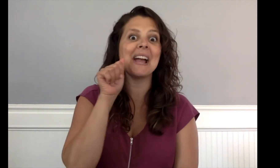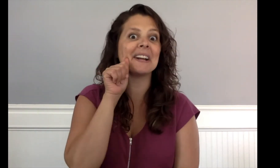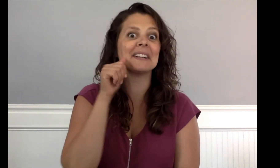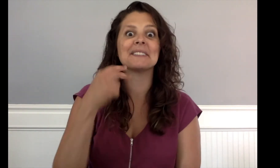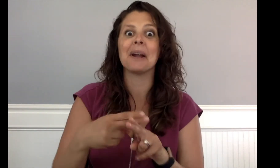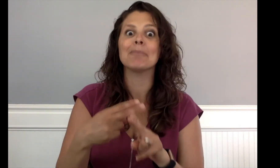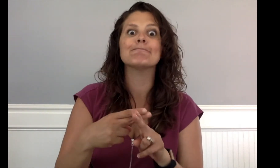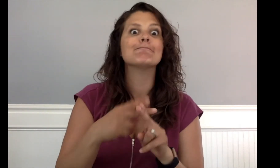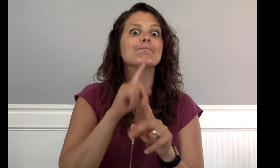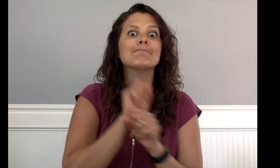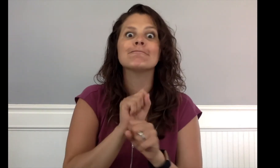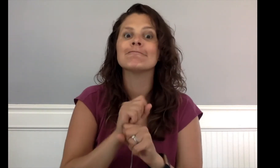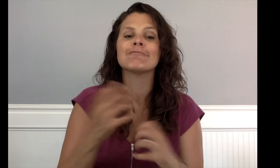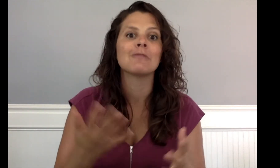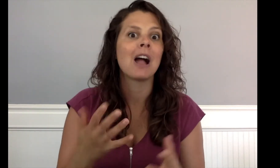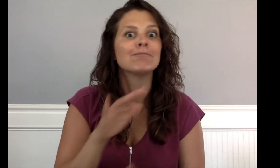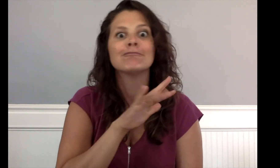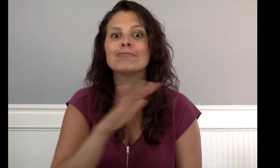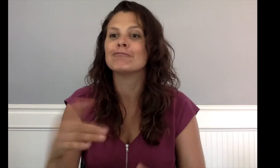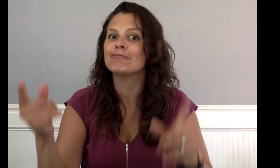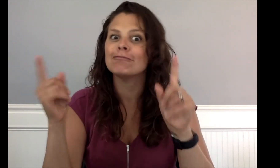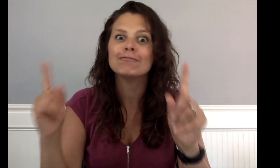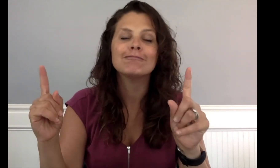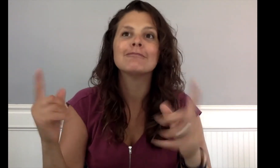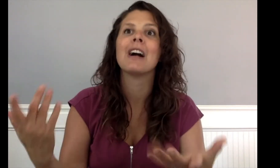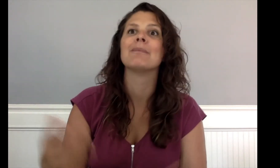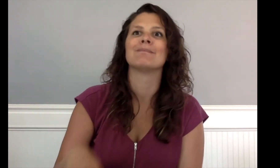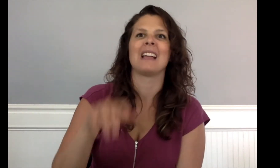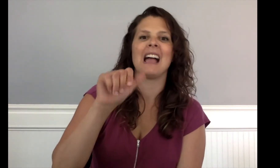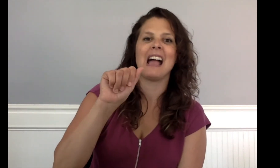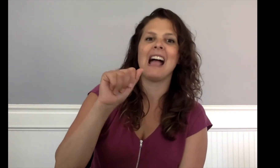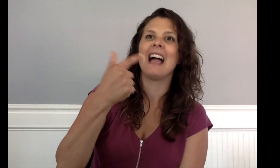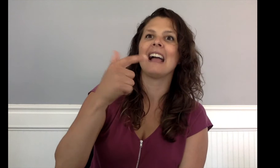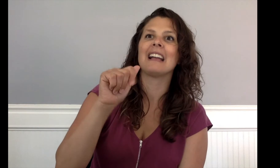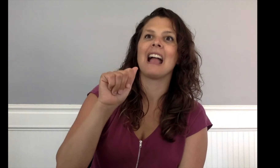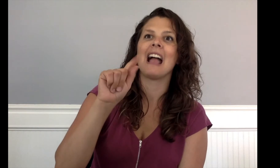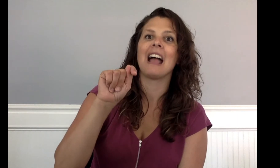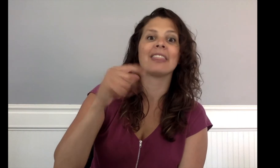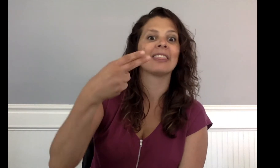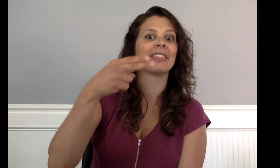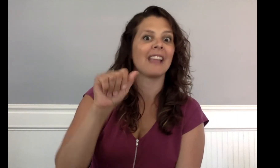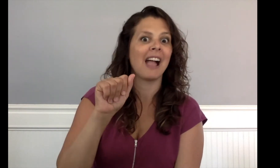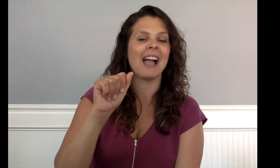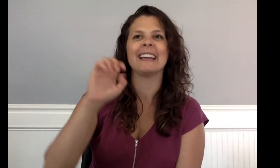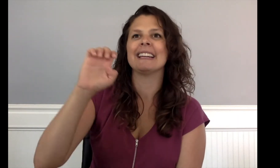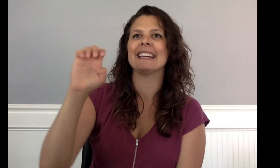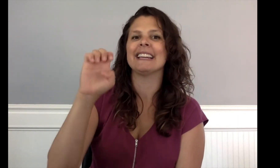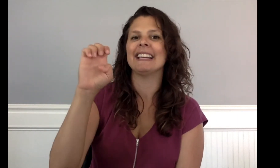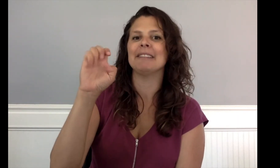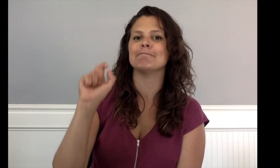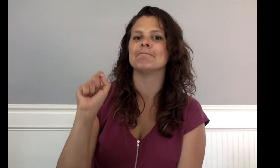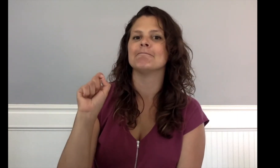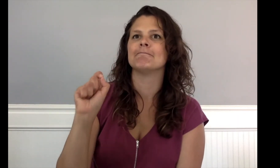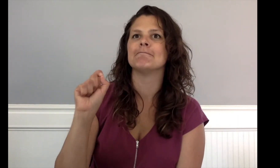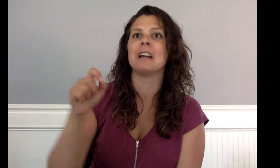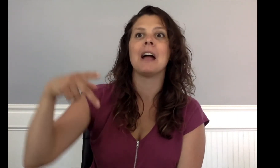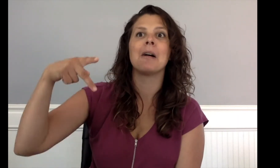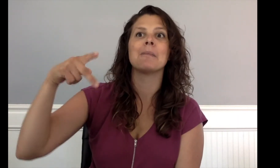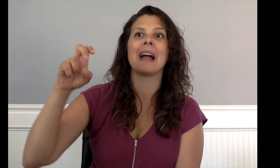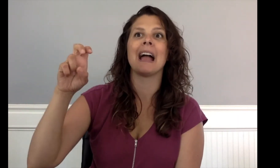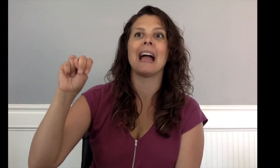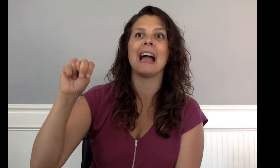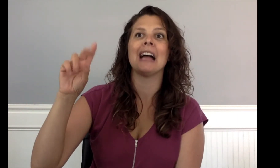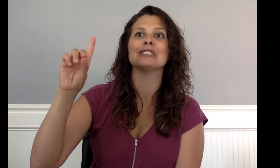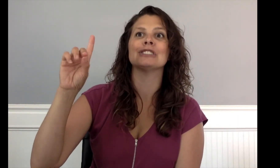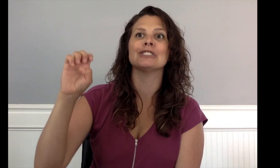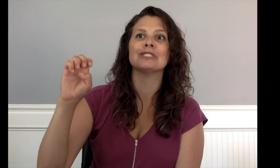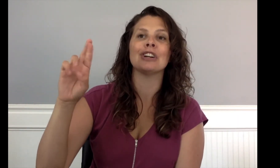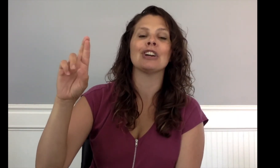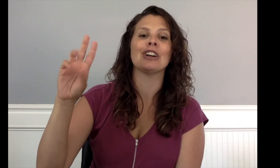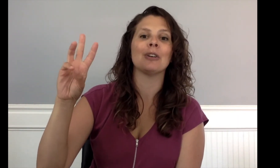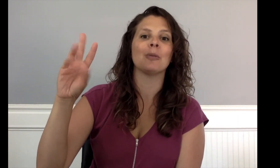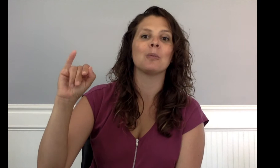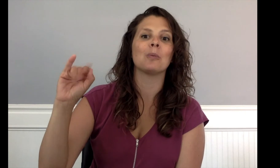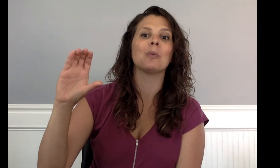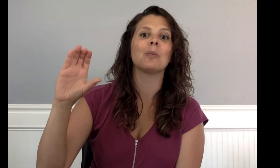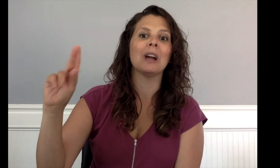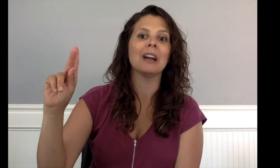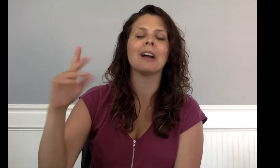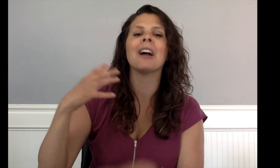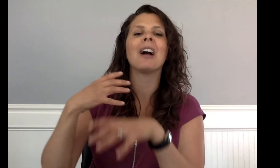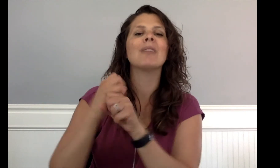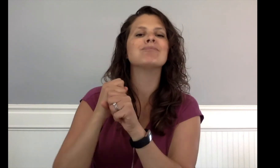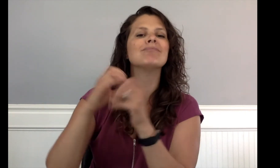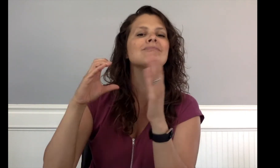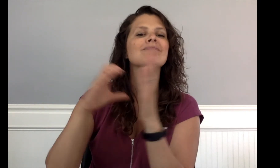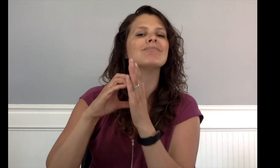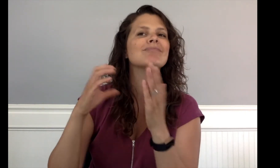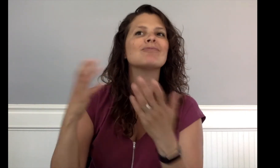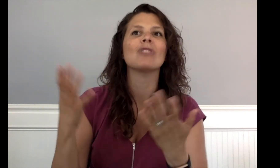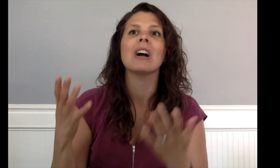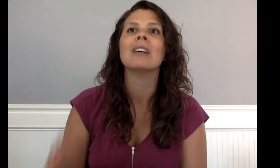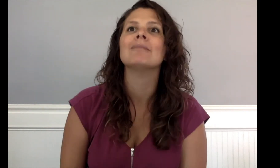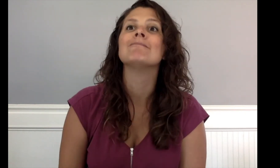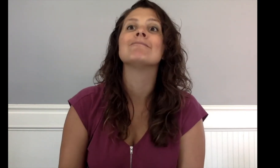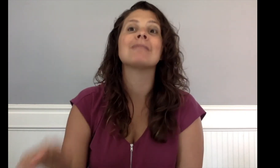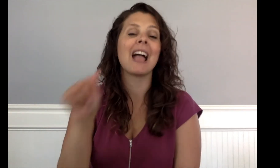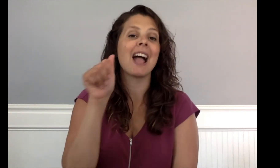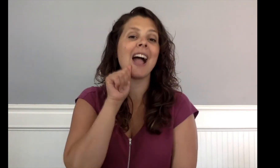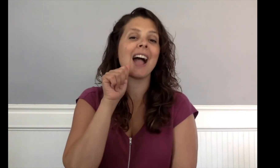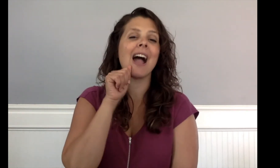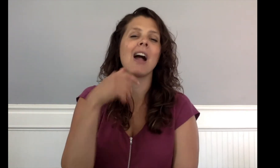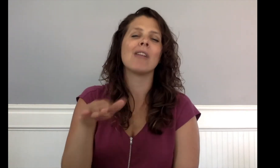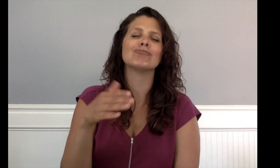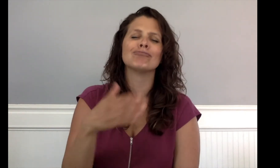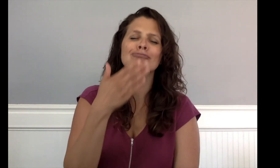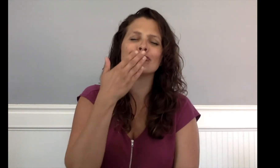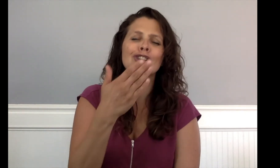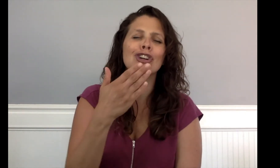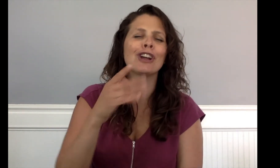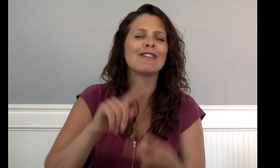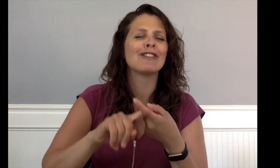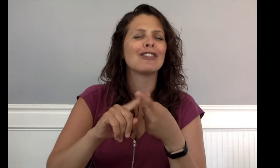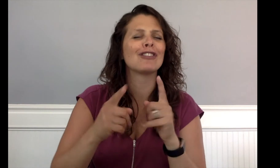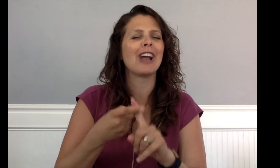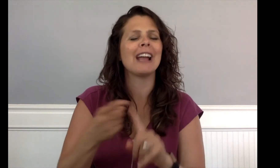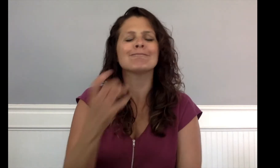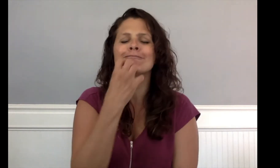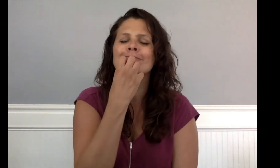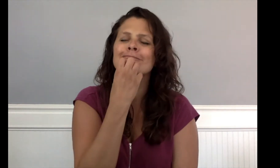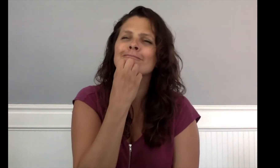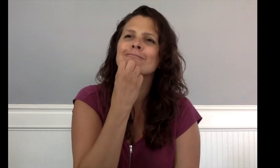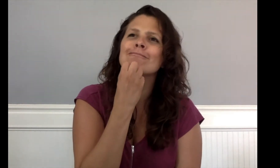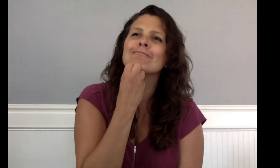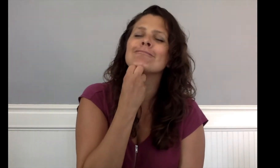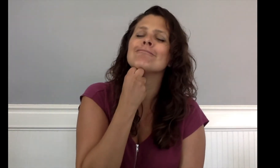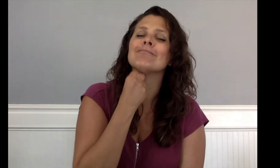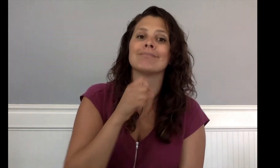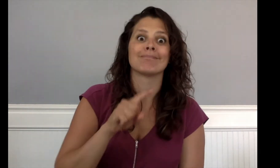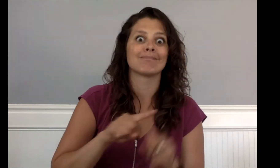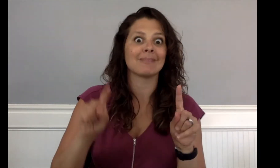"AGATHA E. PENDERWICK. Aggie is a loving friend